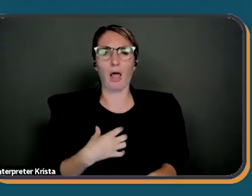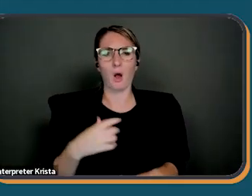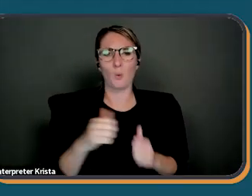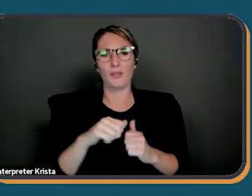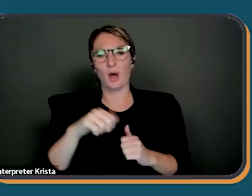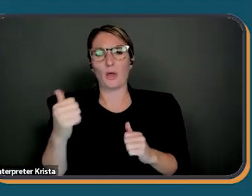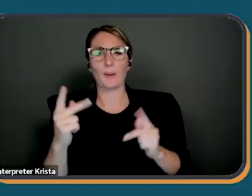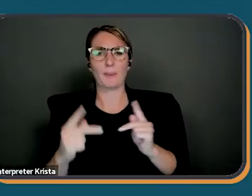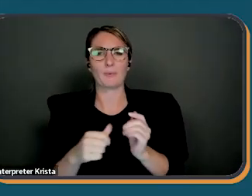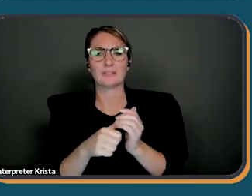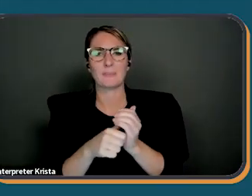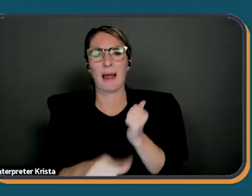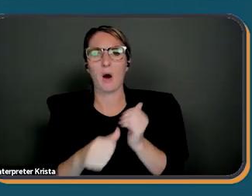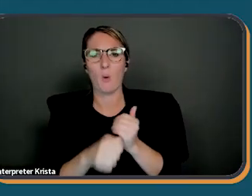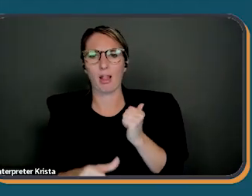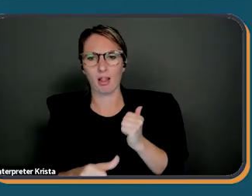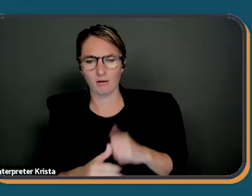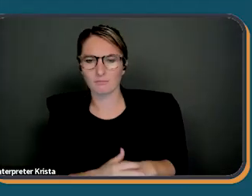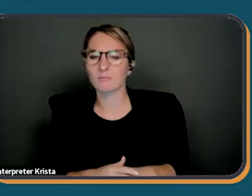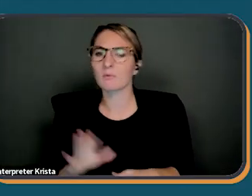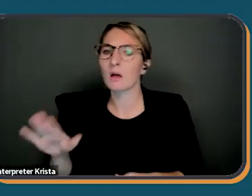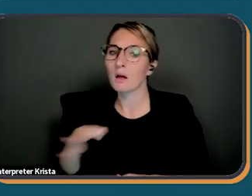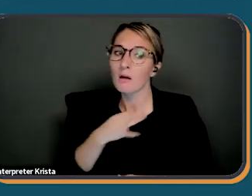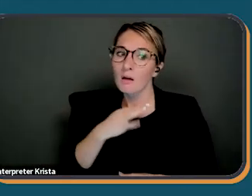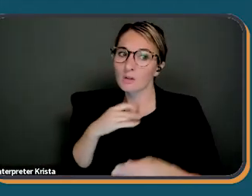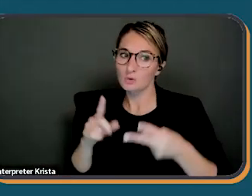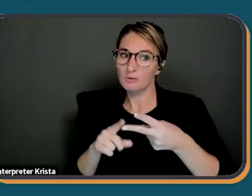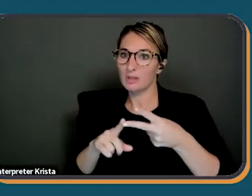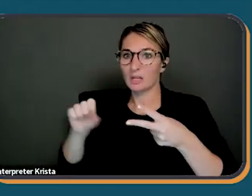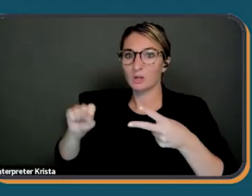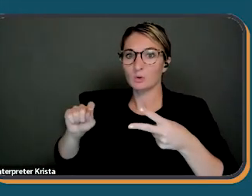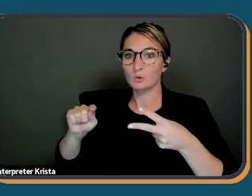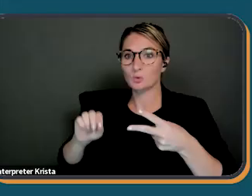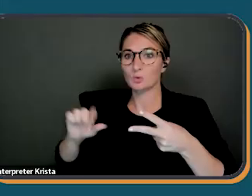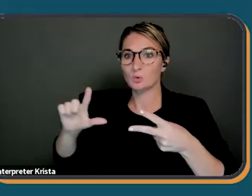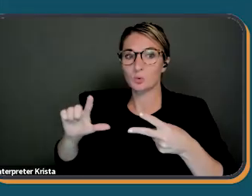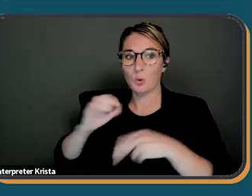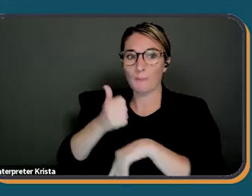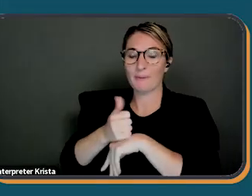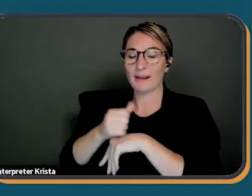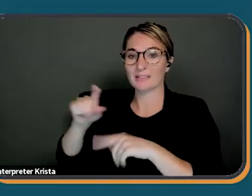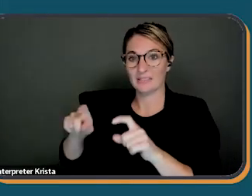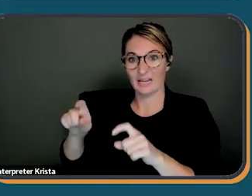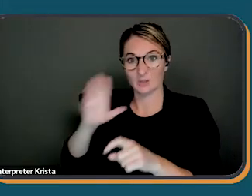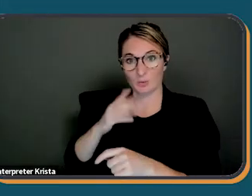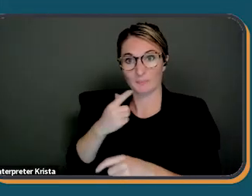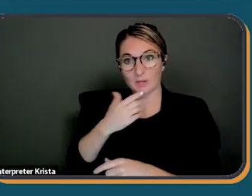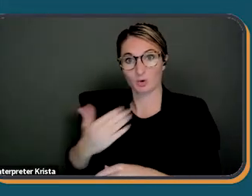Brooke Cruz: What do you think about a stool-based test like Cologuard? Do you think that might be a good option for you?